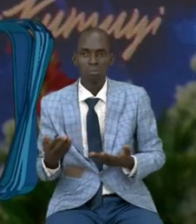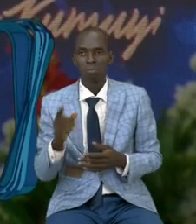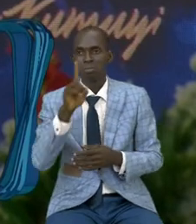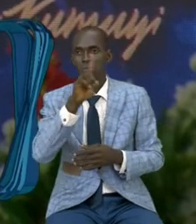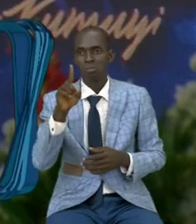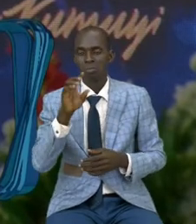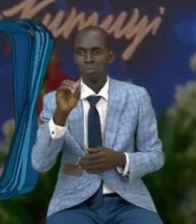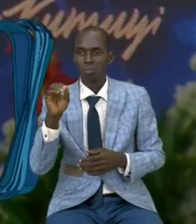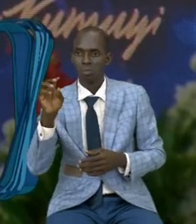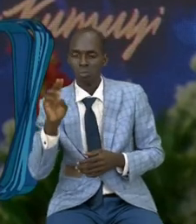as directed by our leaders